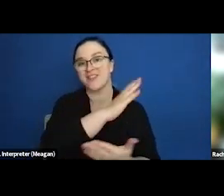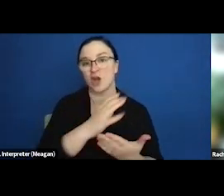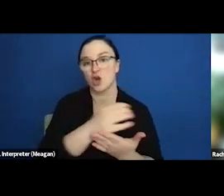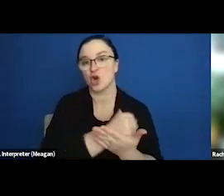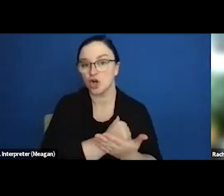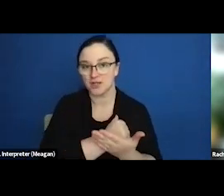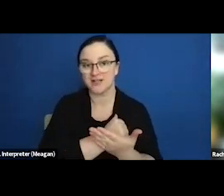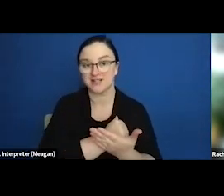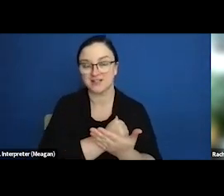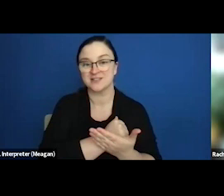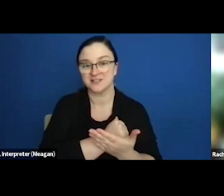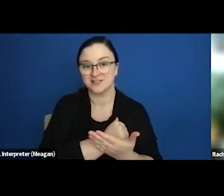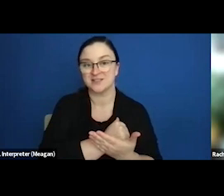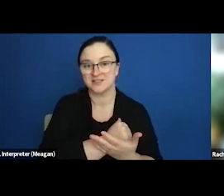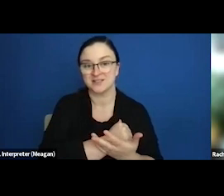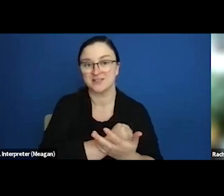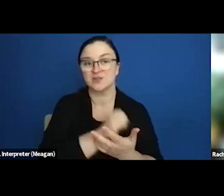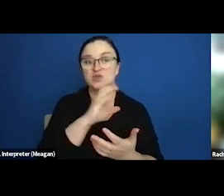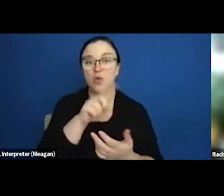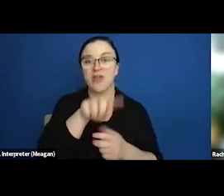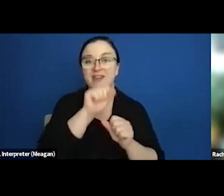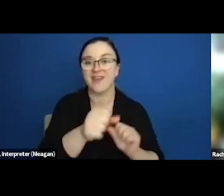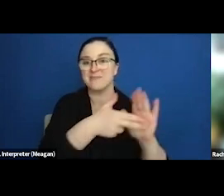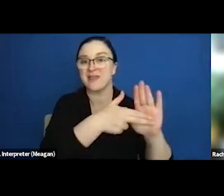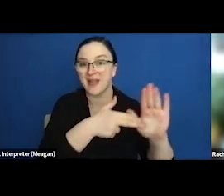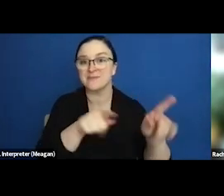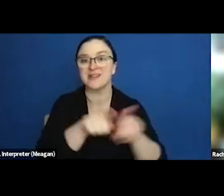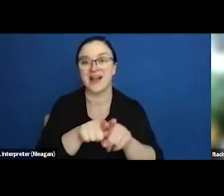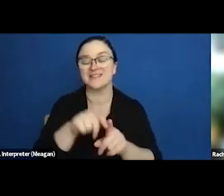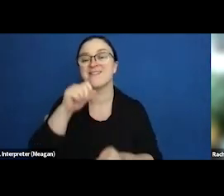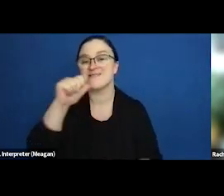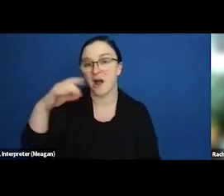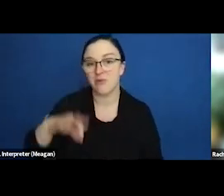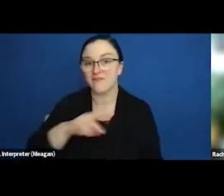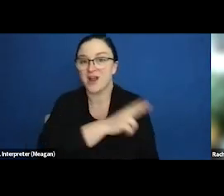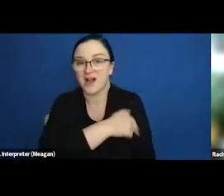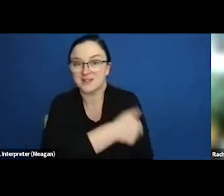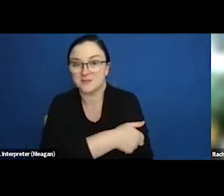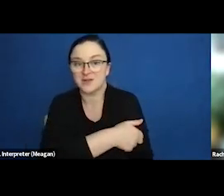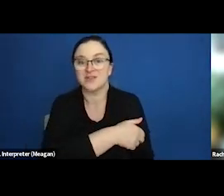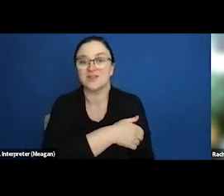in order for being designated as a nonprofit hospital to addressing community needs.